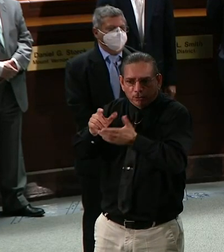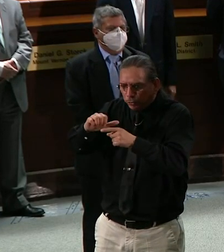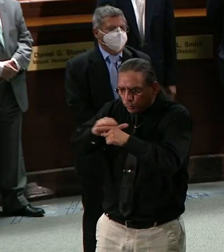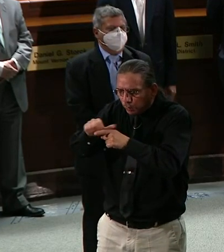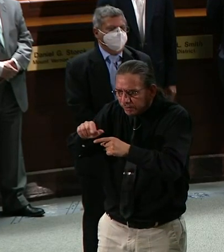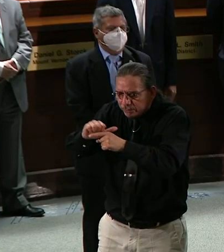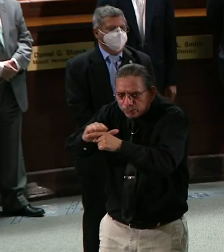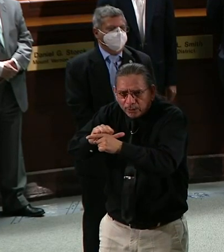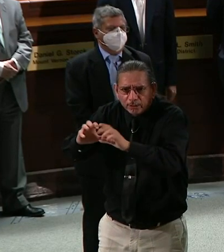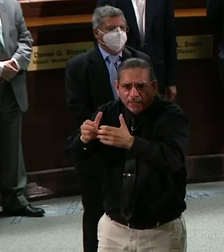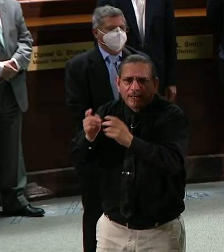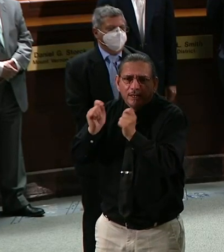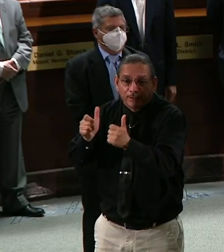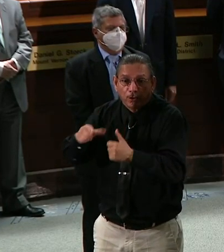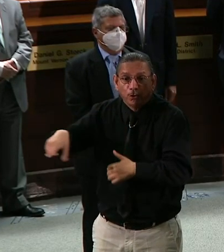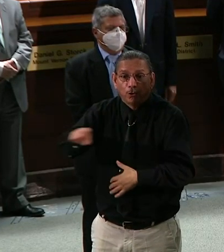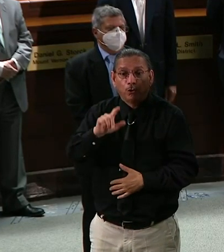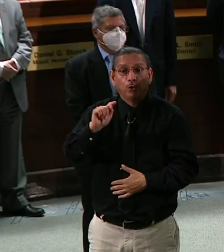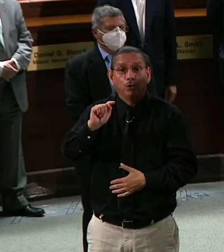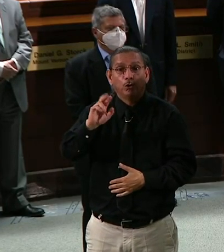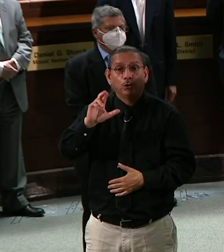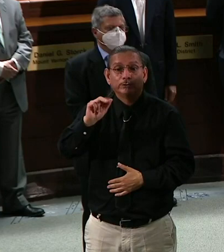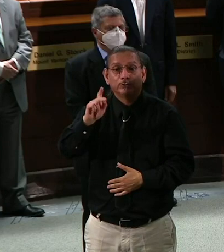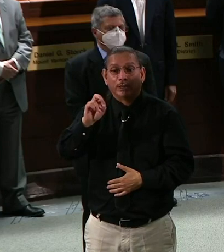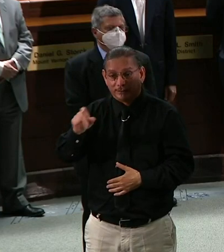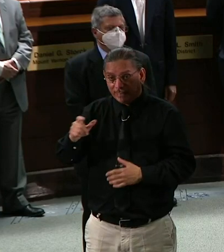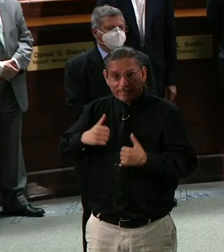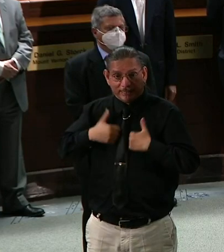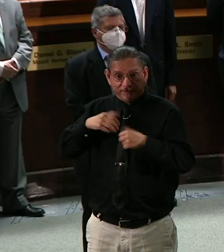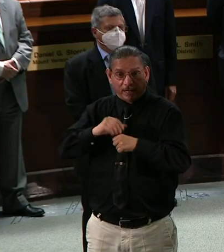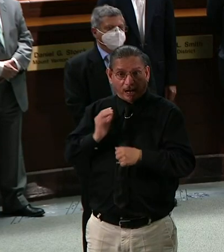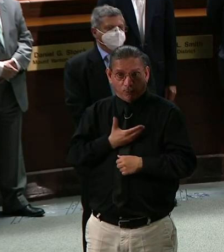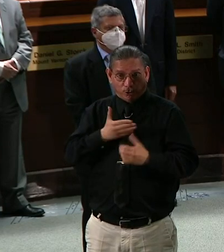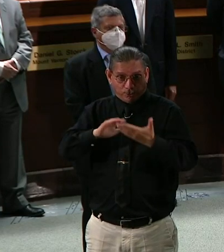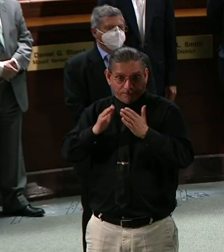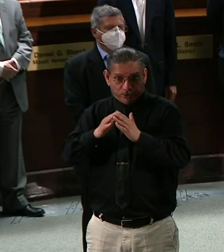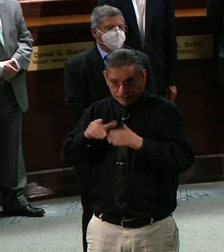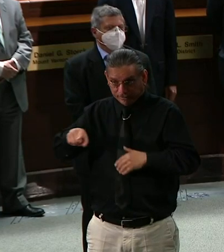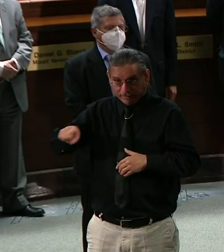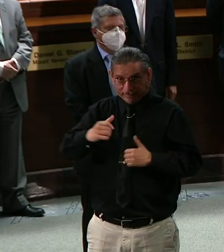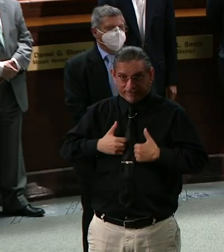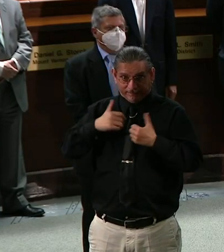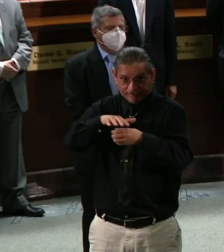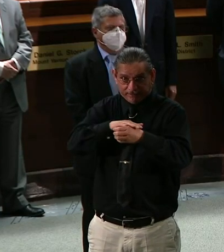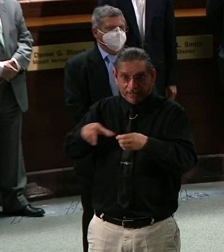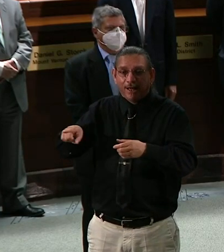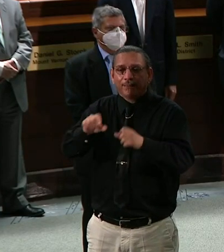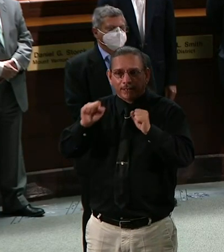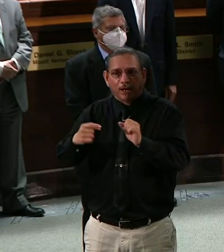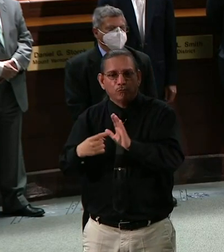OF THIRTY PER WEEK AND TRAINING PEOPLE IMMEDIATELY. AND THOSE